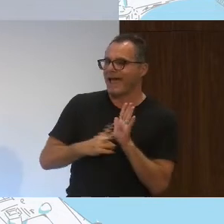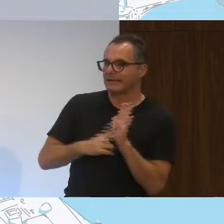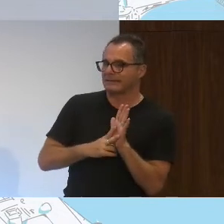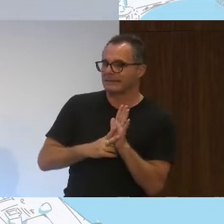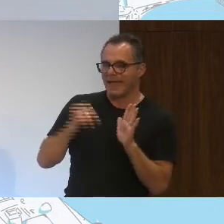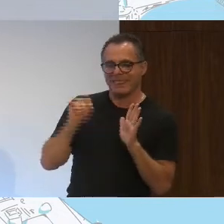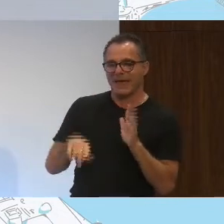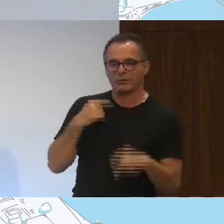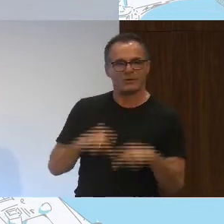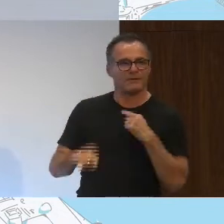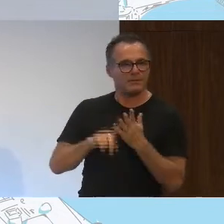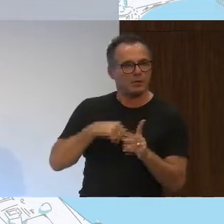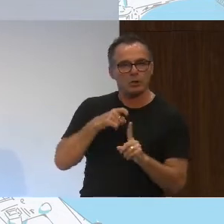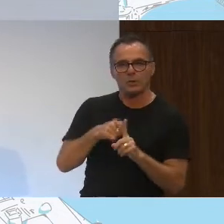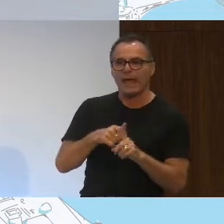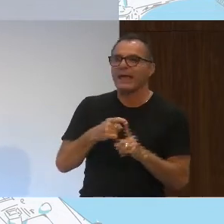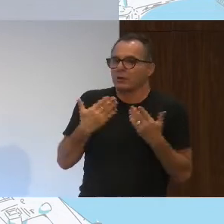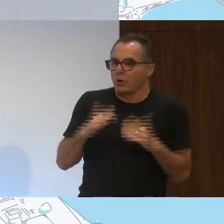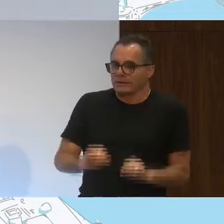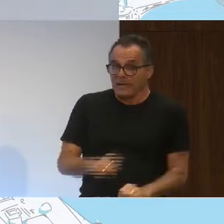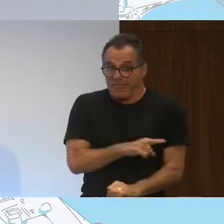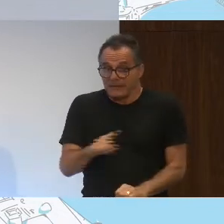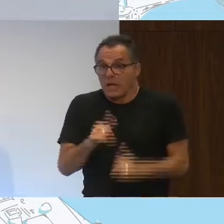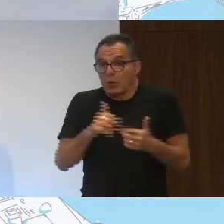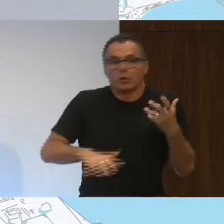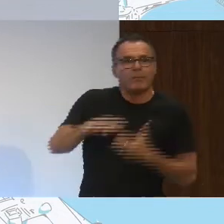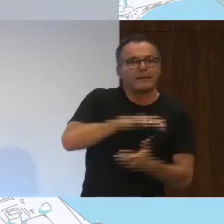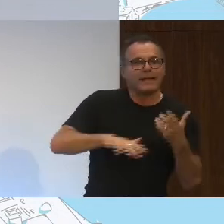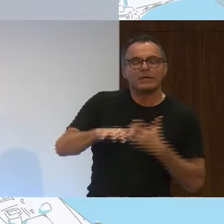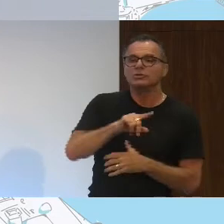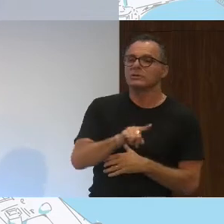and that seems to be quite a good combination. So different pathways.